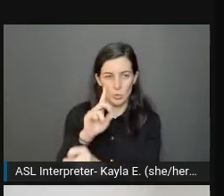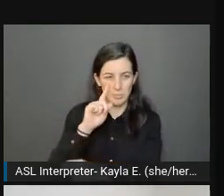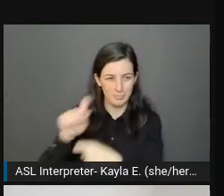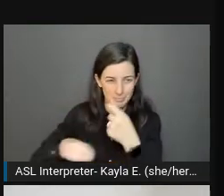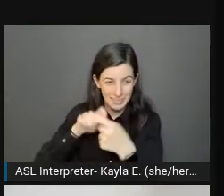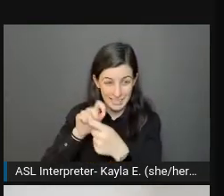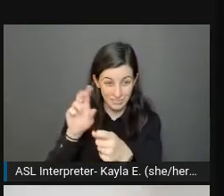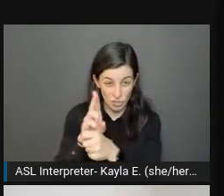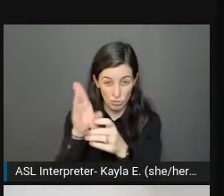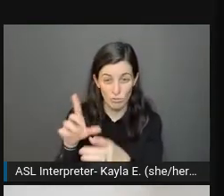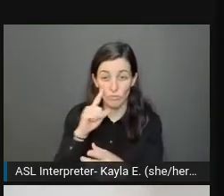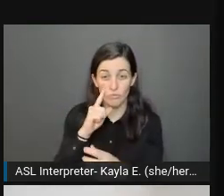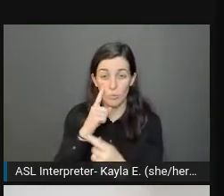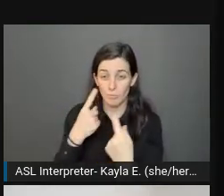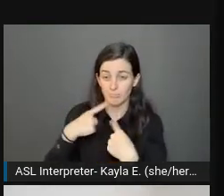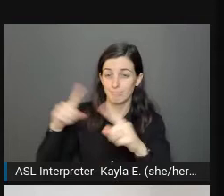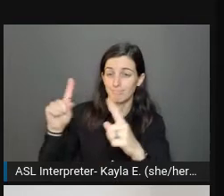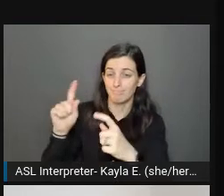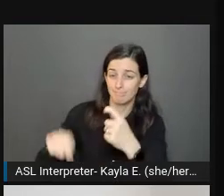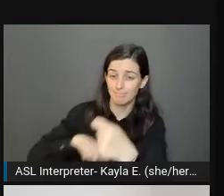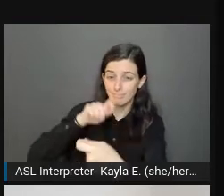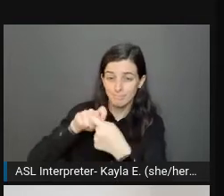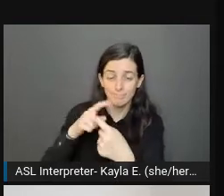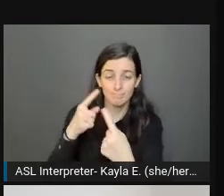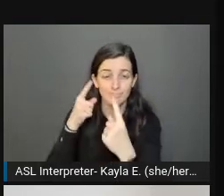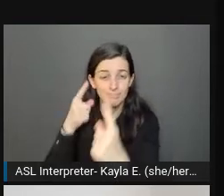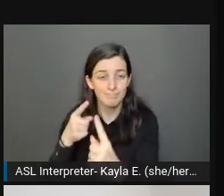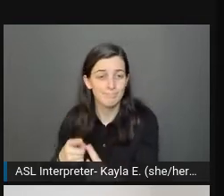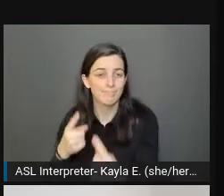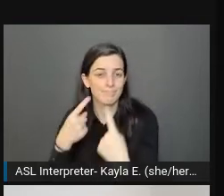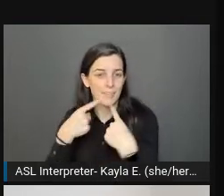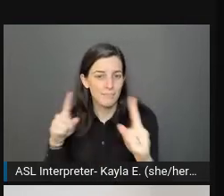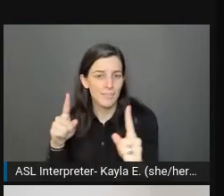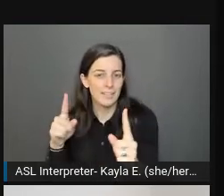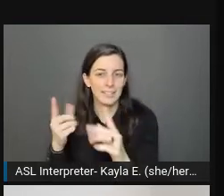efficiently and with satisfaction in a specified context of use.